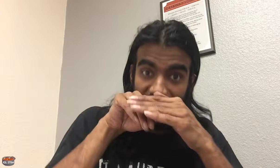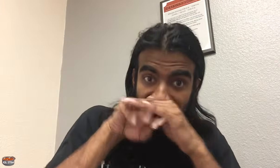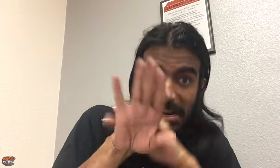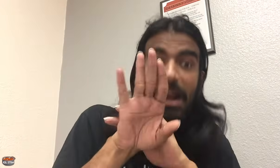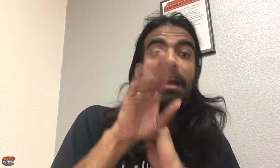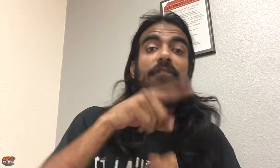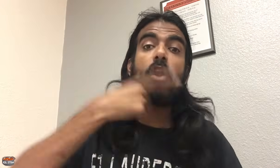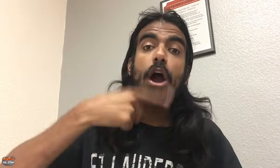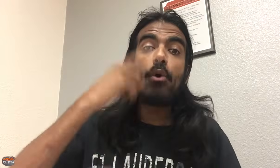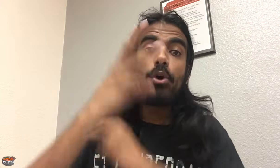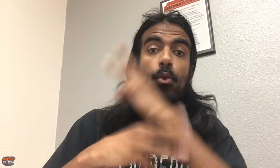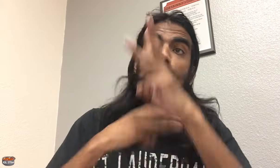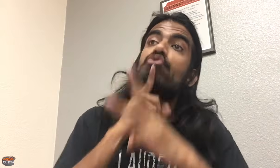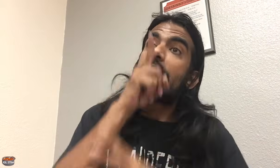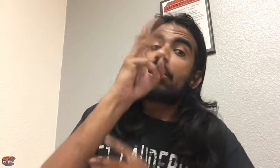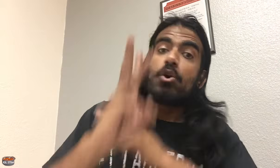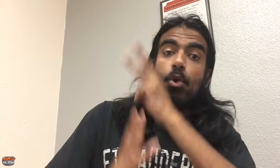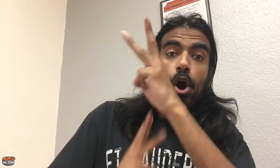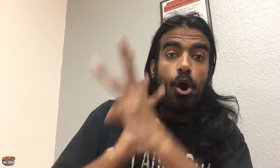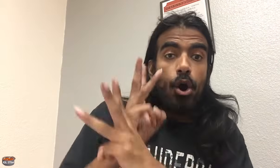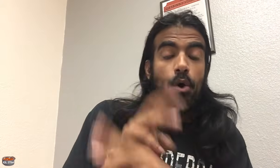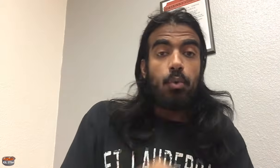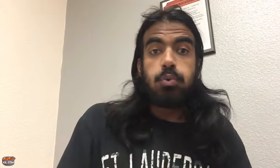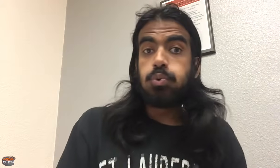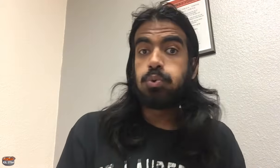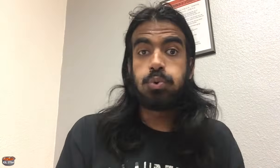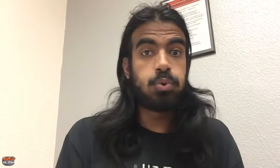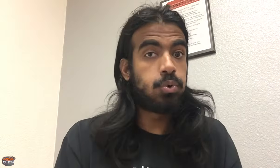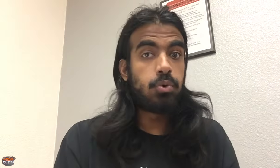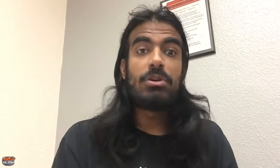You know when I first got into the "real world" aka the